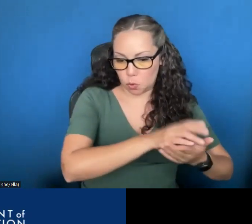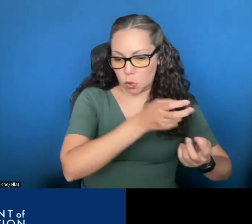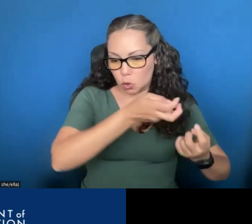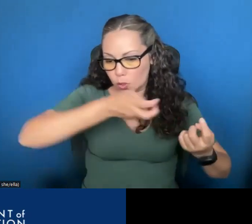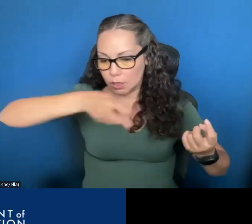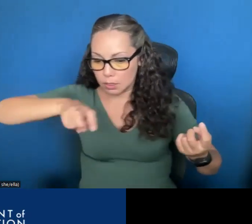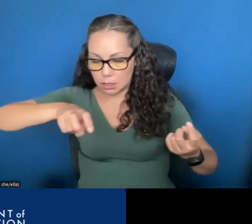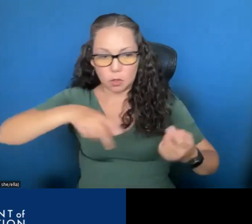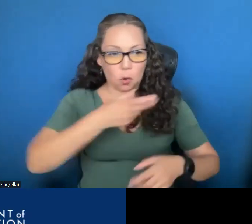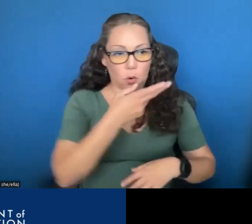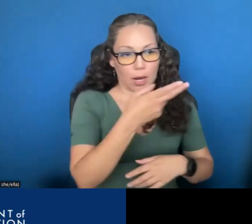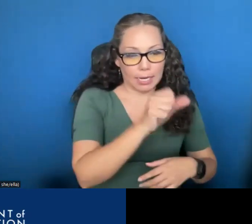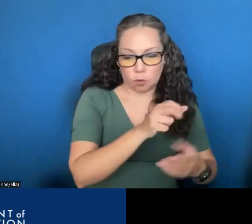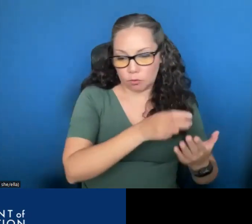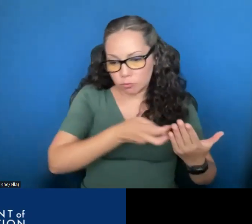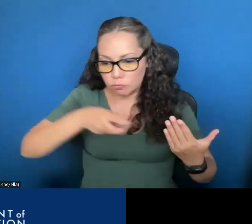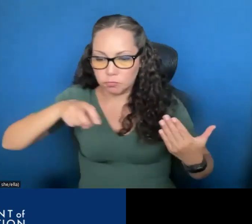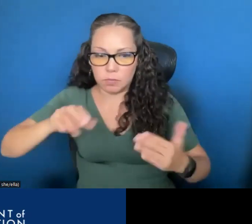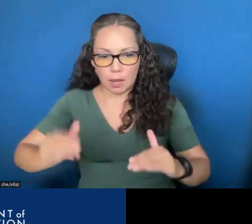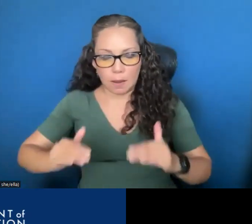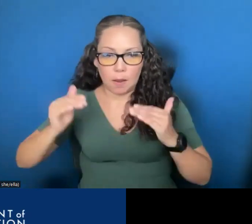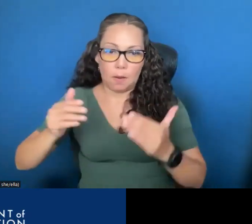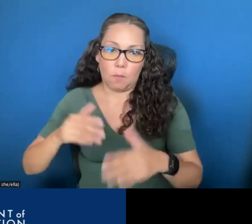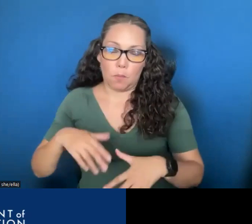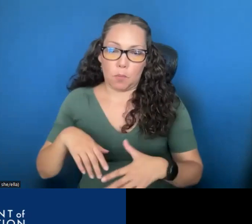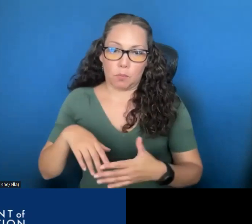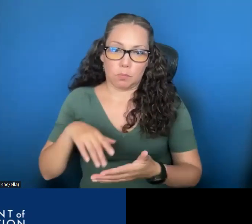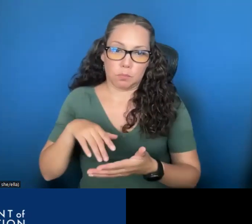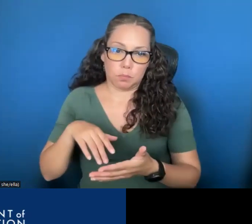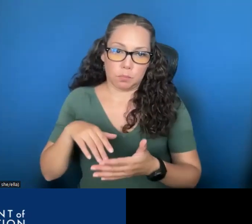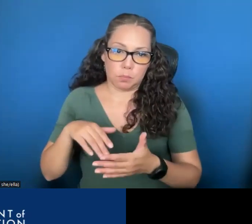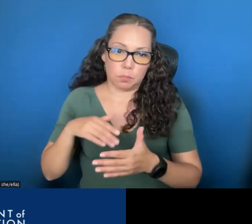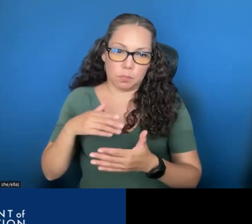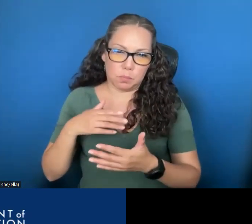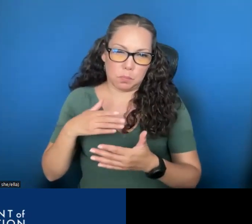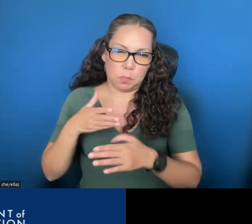postsecondary education independent living and employment so about eight% of those that we're